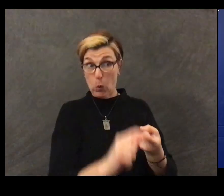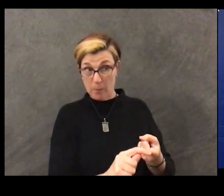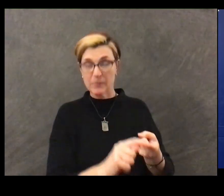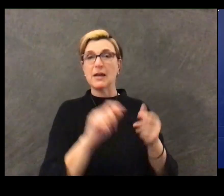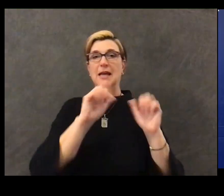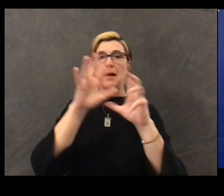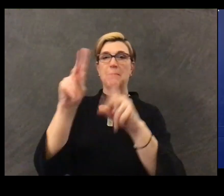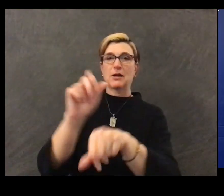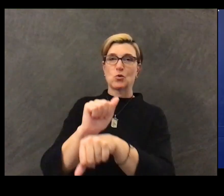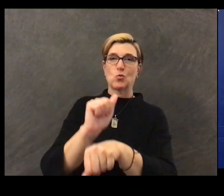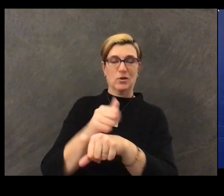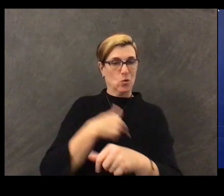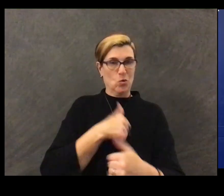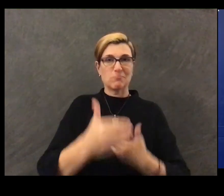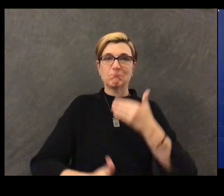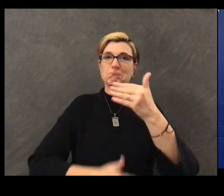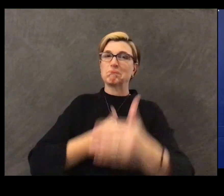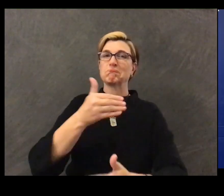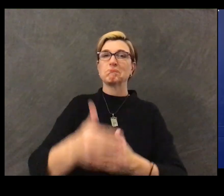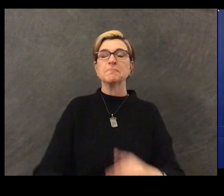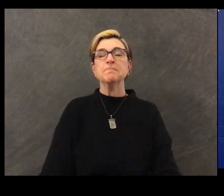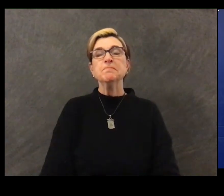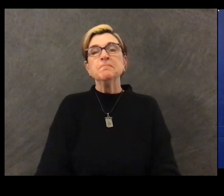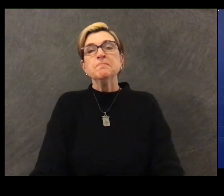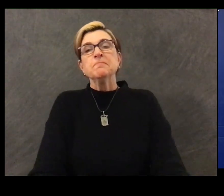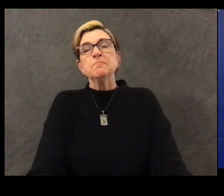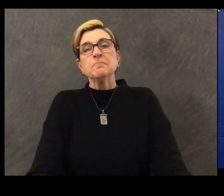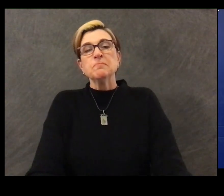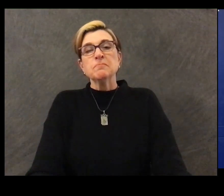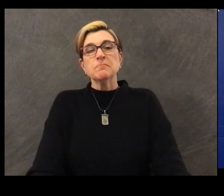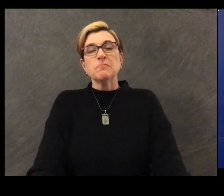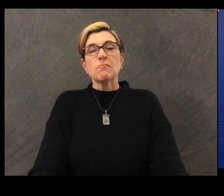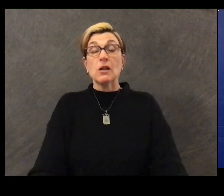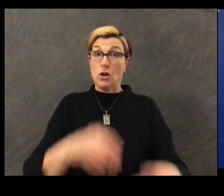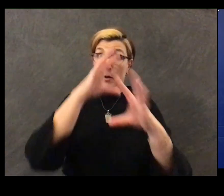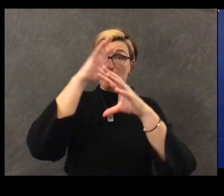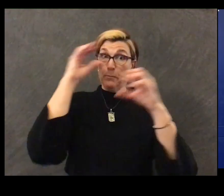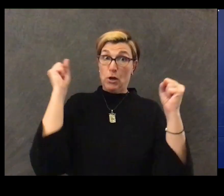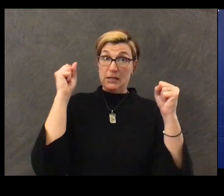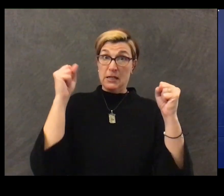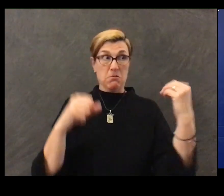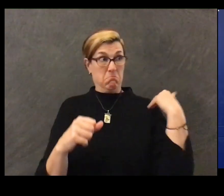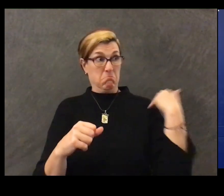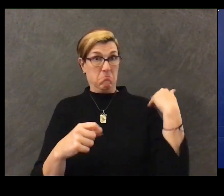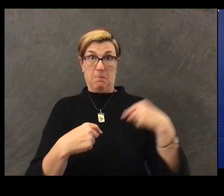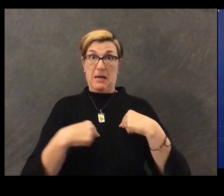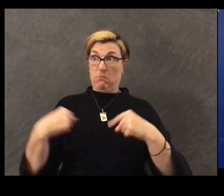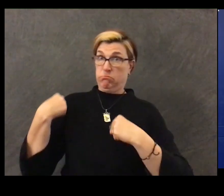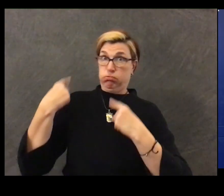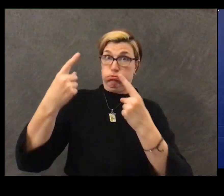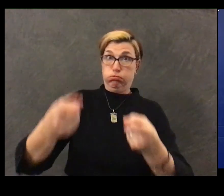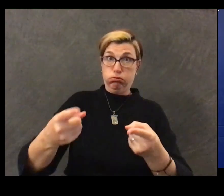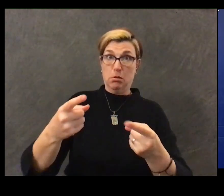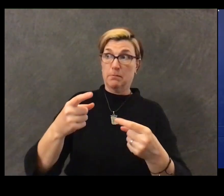know for early on the president called forth not only the full power of the federal government but he called forth the full weight of the American economy